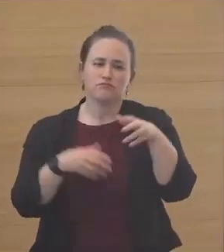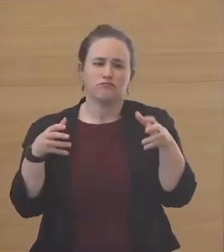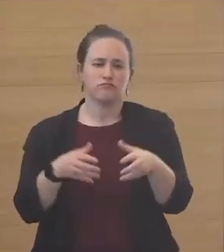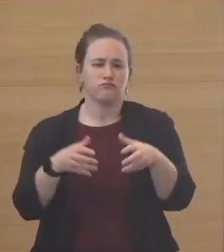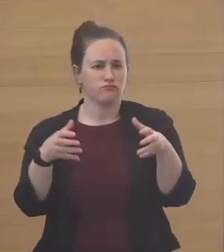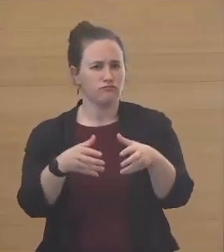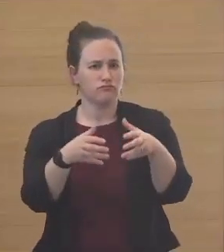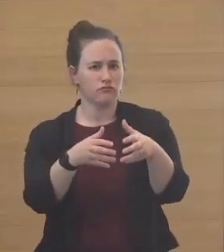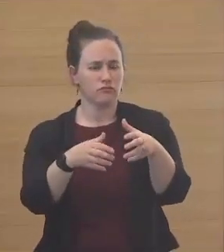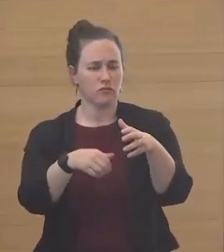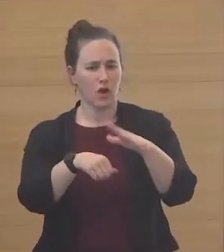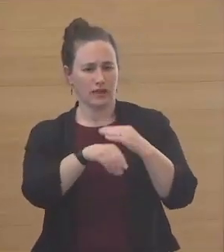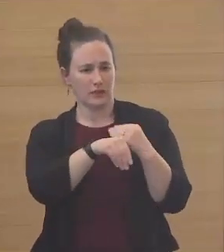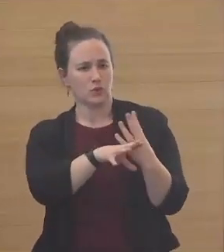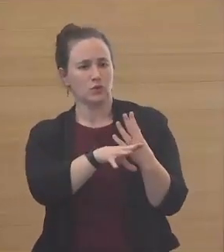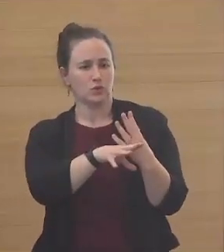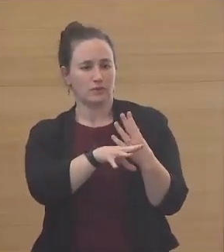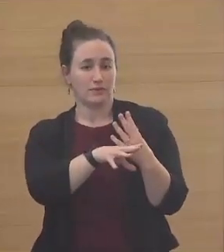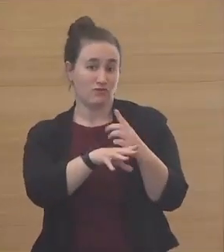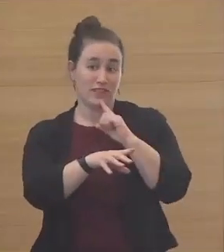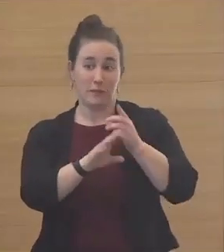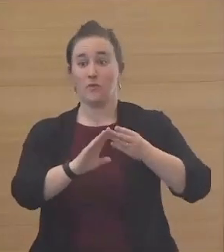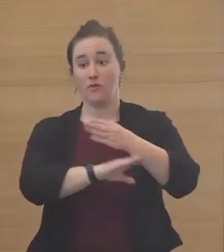I always say before Zoom was the cool thing to do.